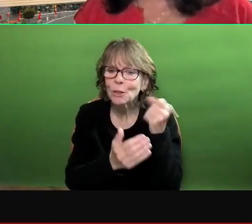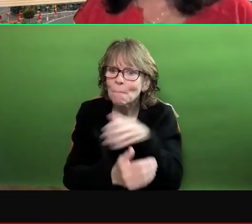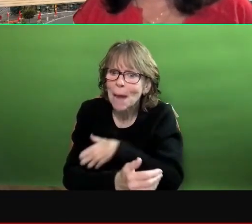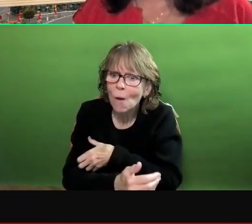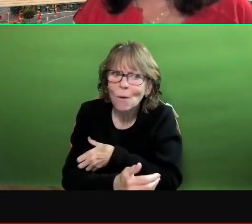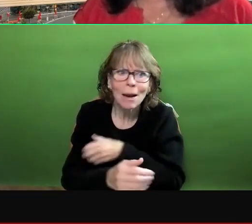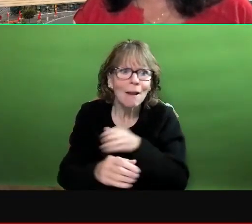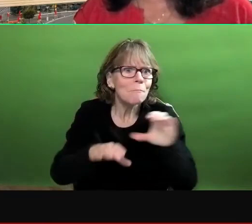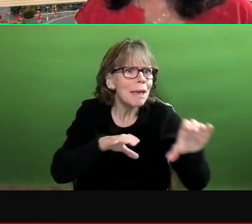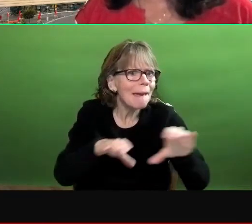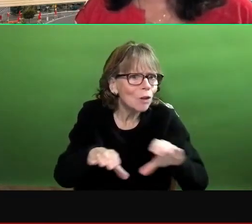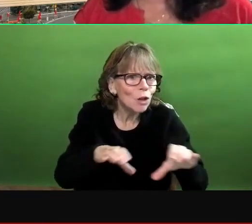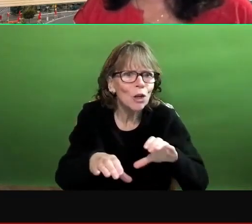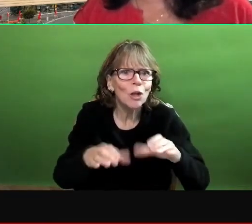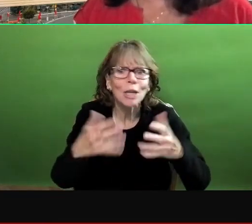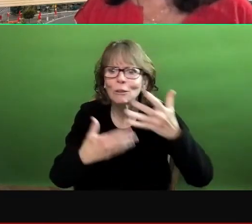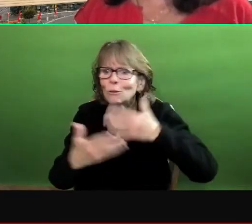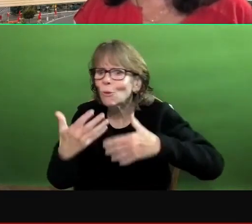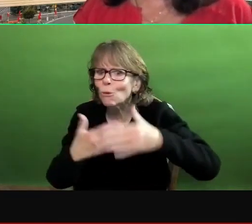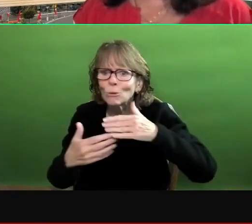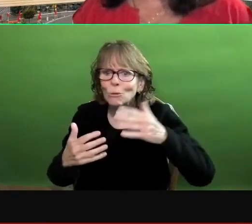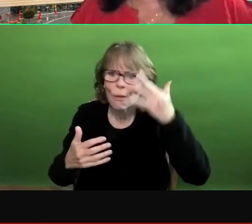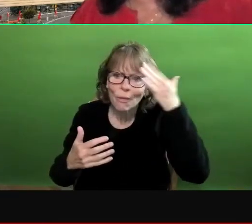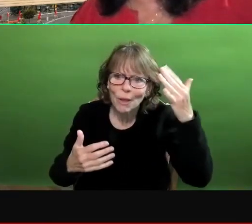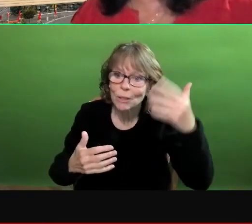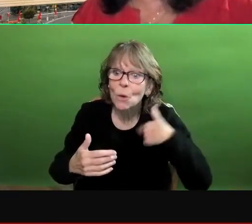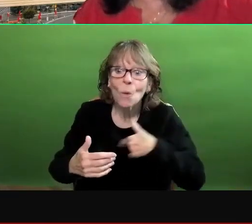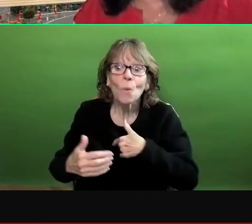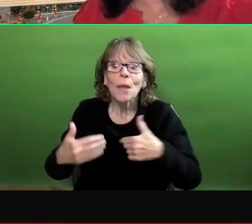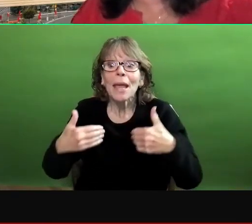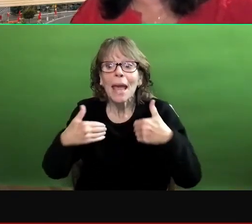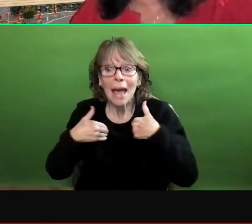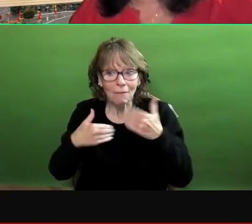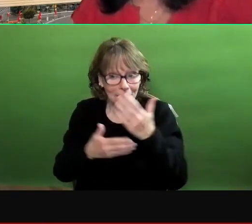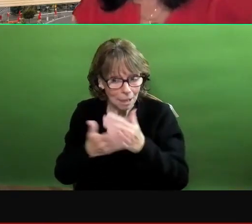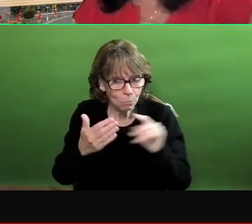of excitement to build tools that are addressing gaps that are being observed,